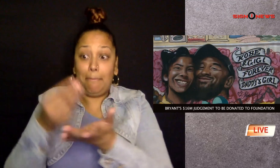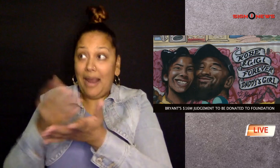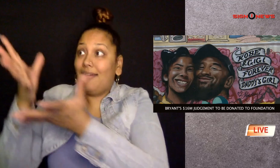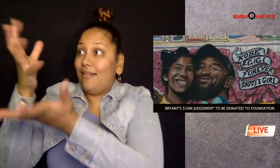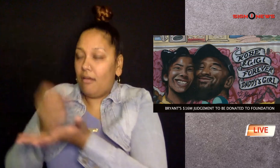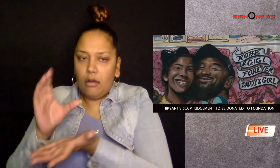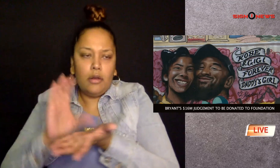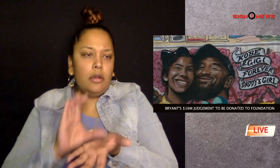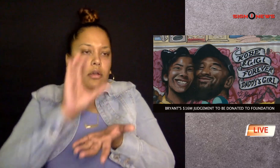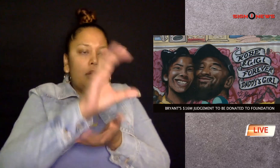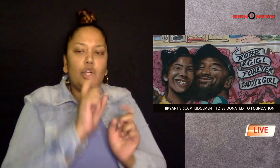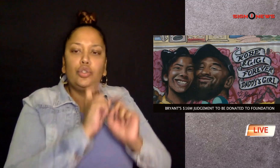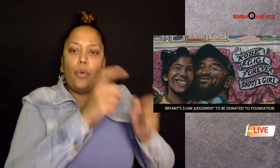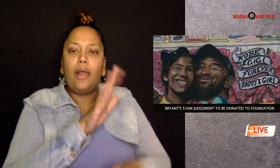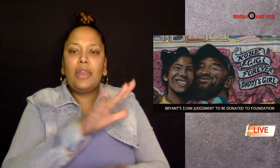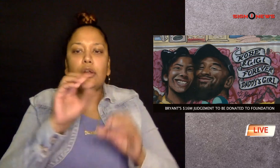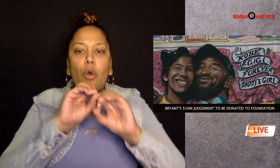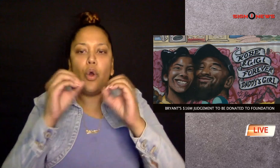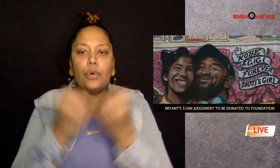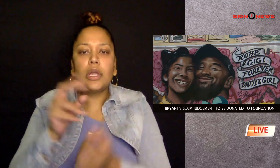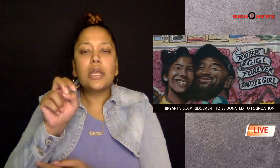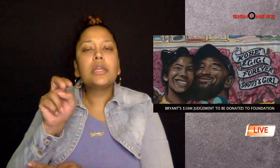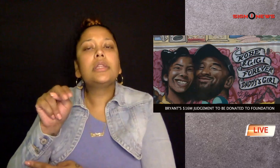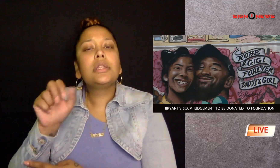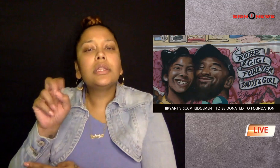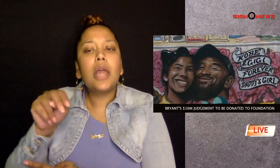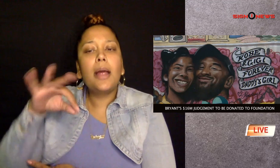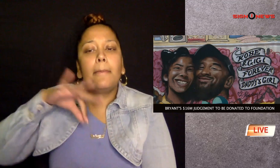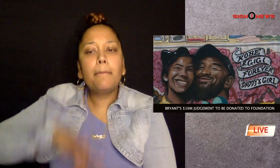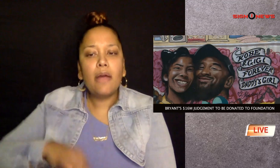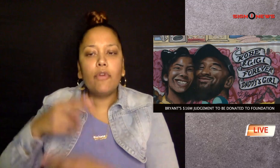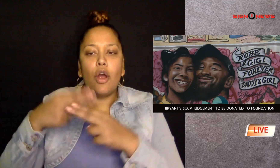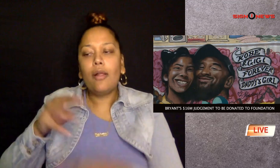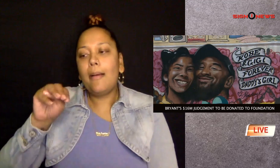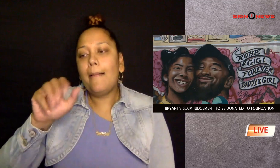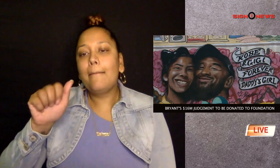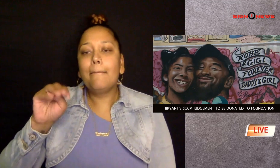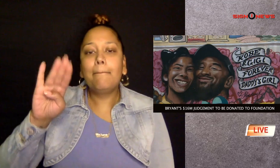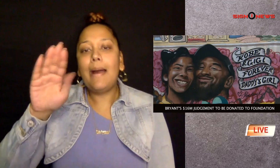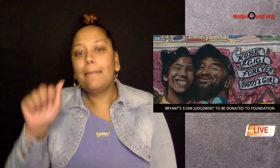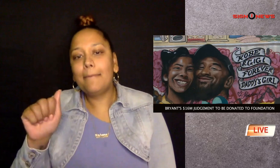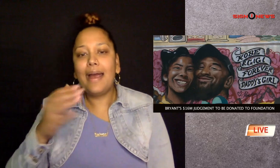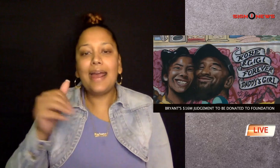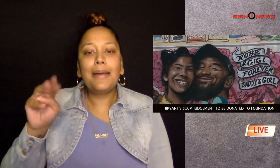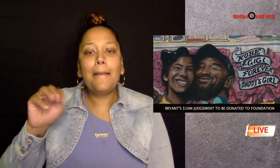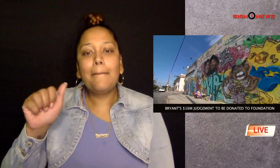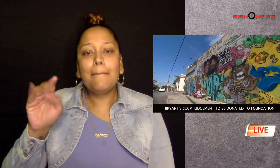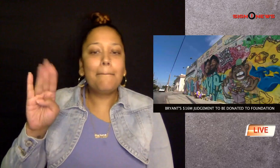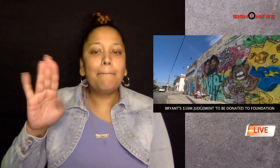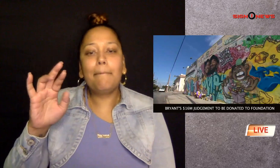Bryant said she is donating the money to her nonprofit Mamba and Mambacita foundation